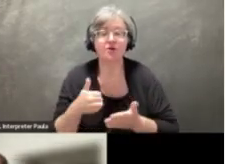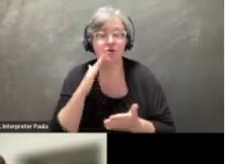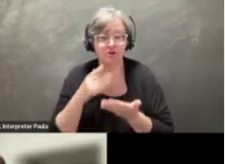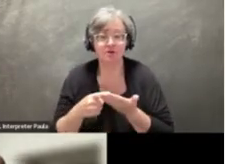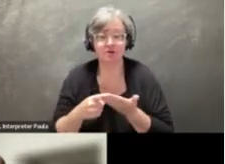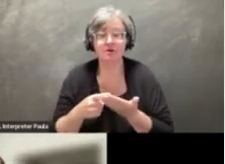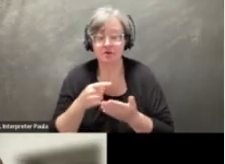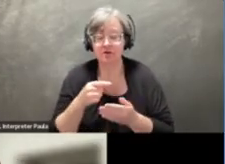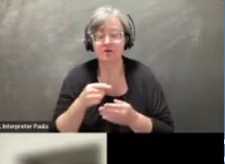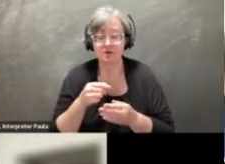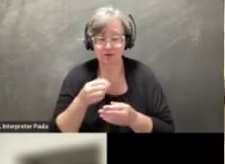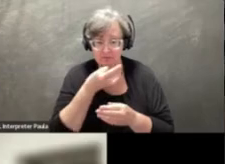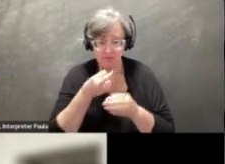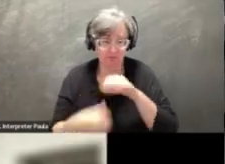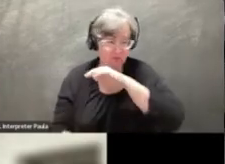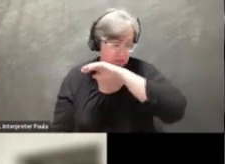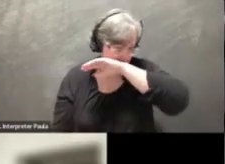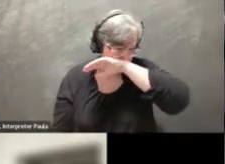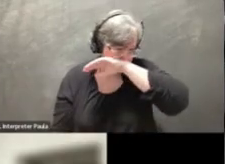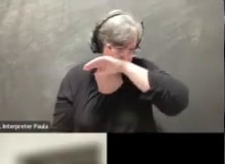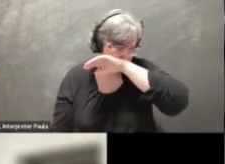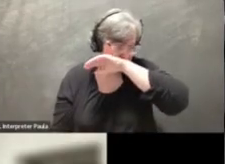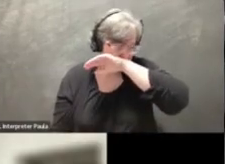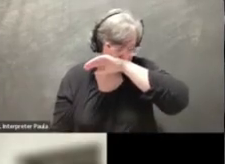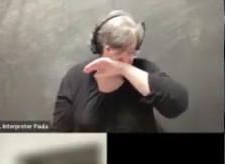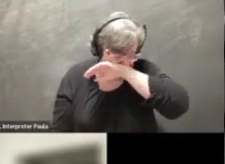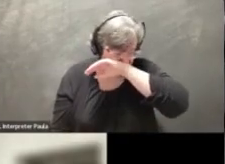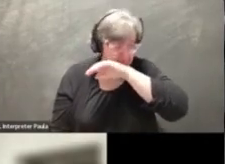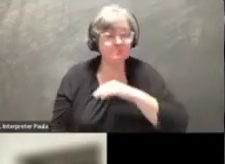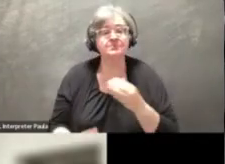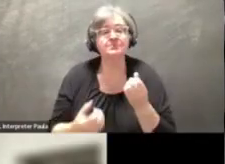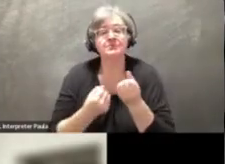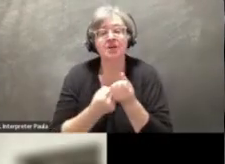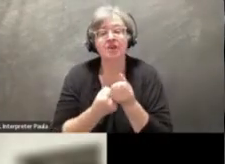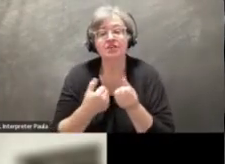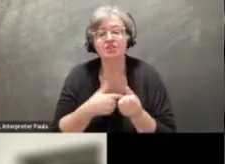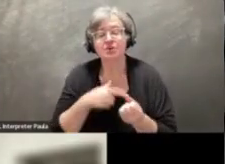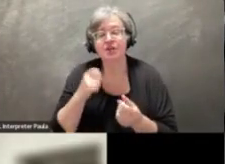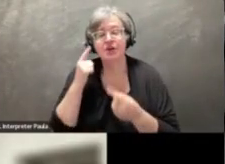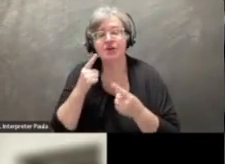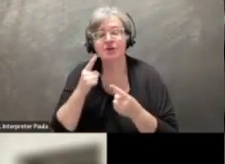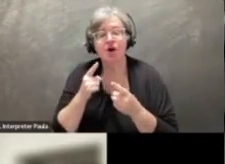moment. So in the role of advocacy, what we really need to be thinking about is, what are we doing to improve the